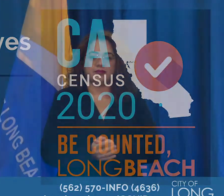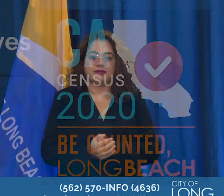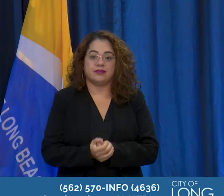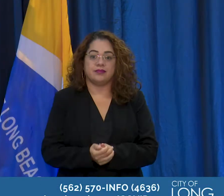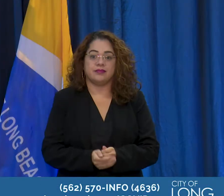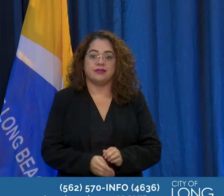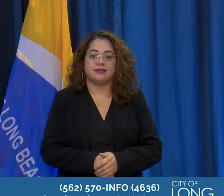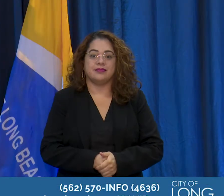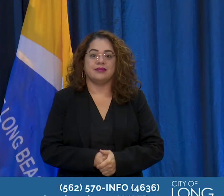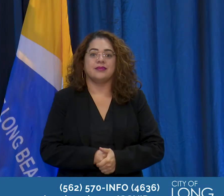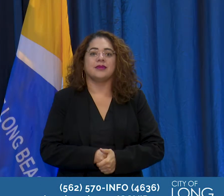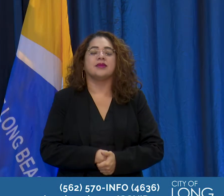Good afternoon Long Beach.